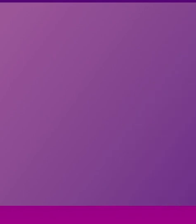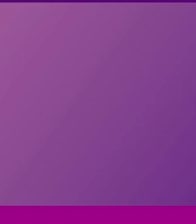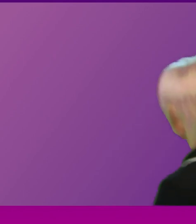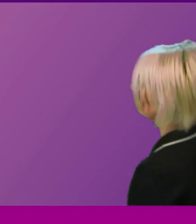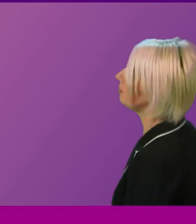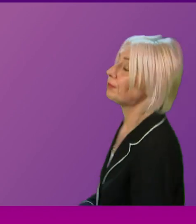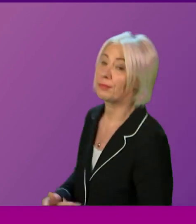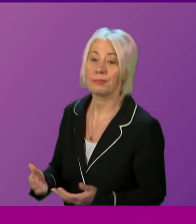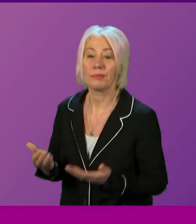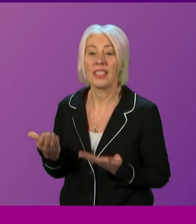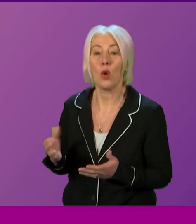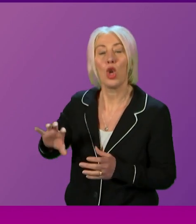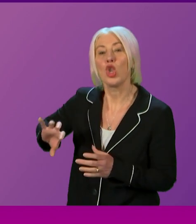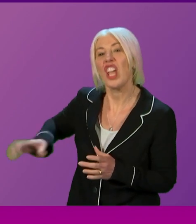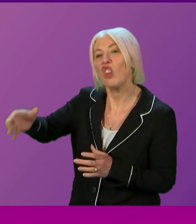in this Government.